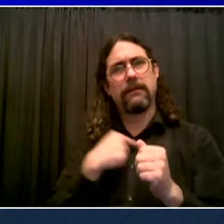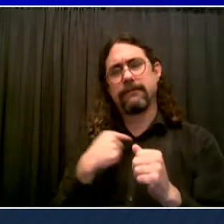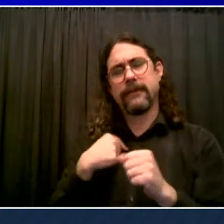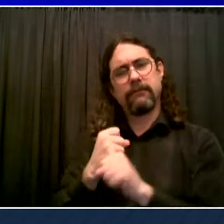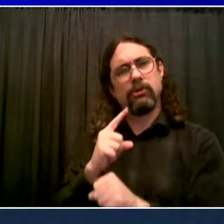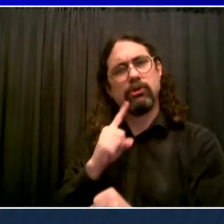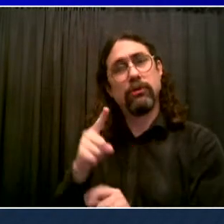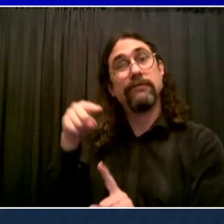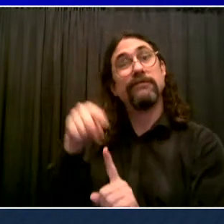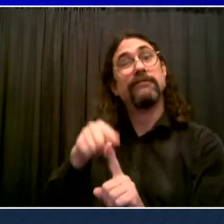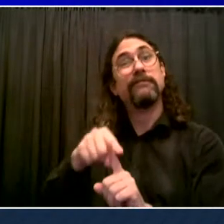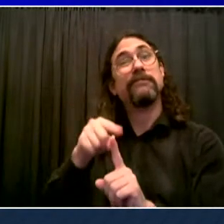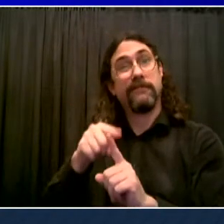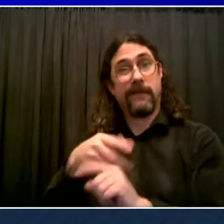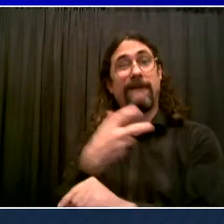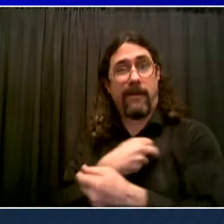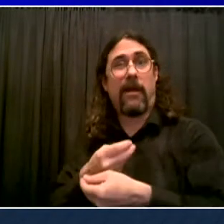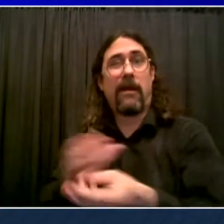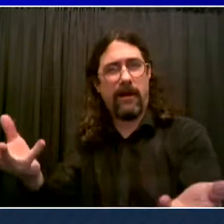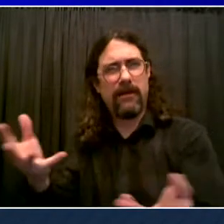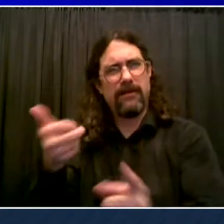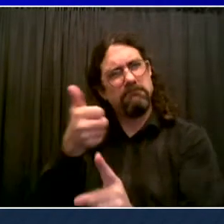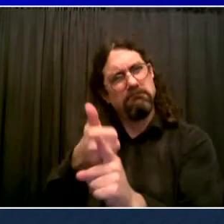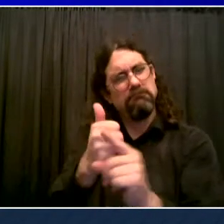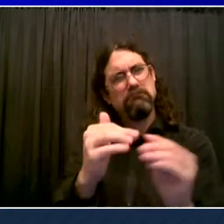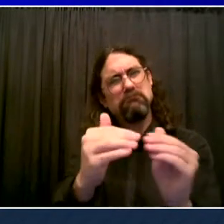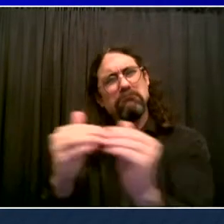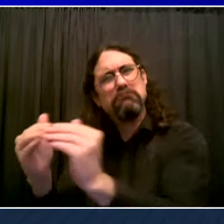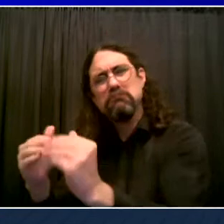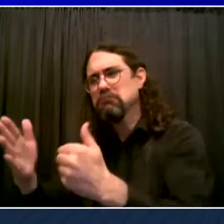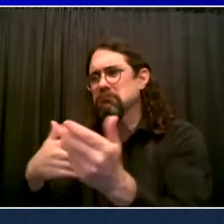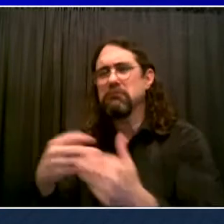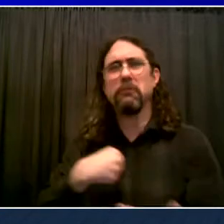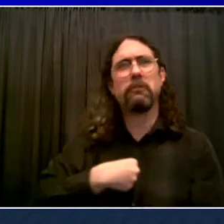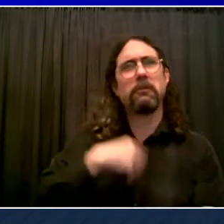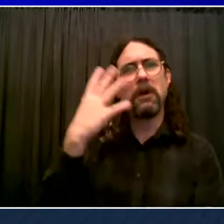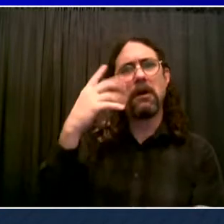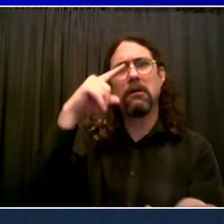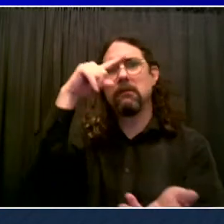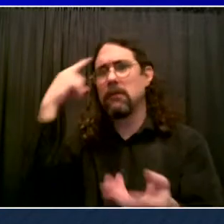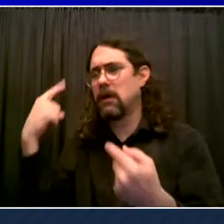CRISIS, FOCUS ON RACIAL EQUITY WERE MAKING SURE VACCINATION SITES ARE GETTING